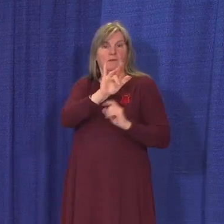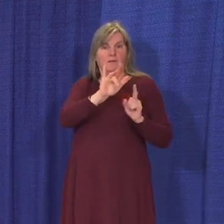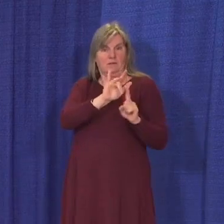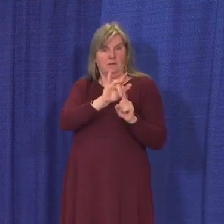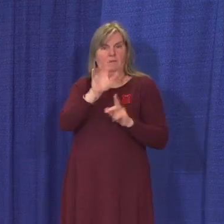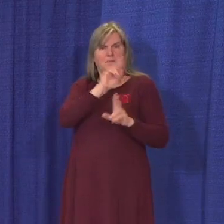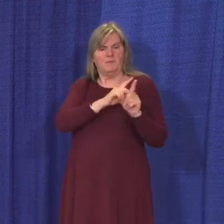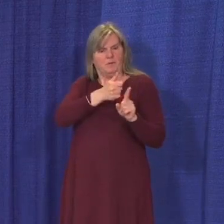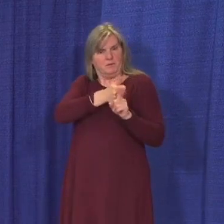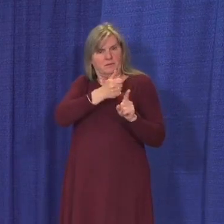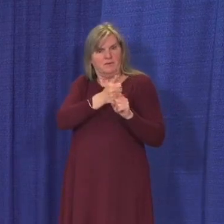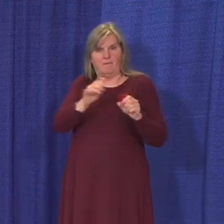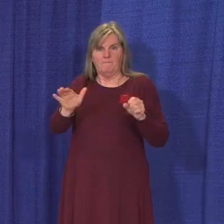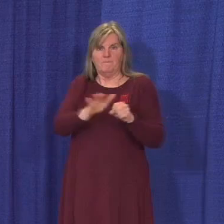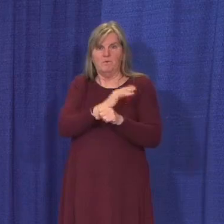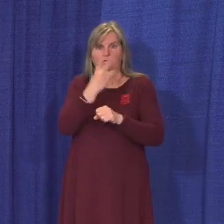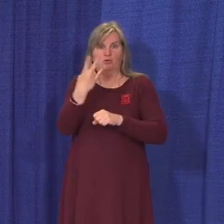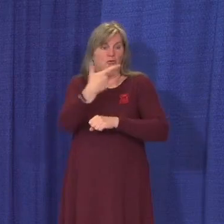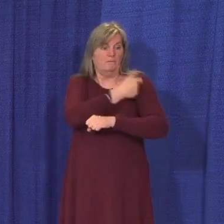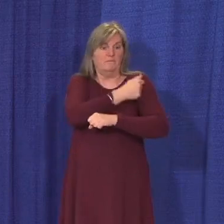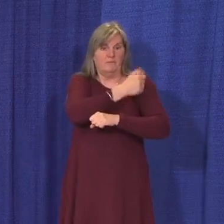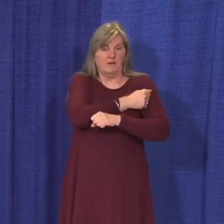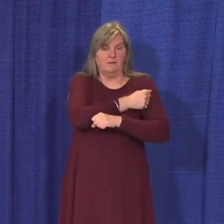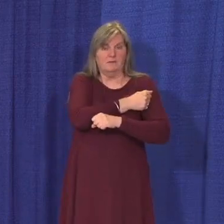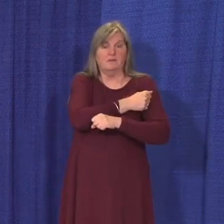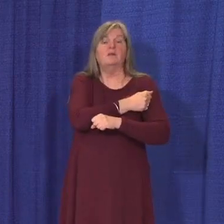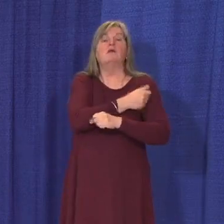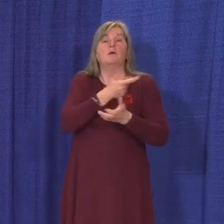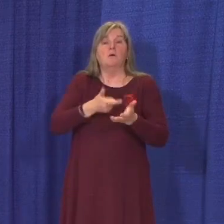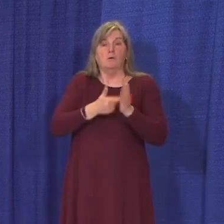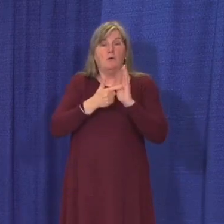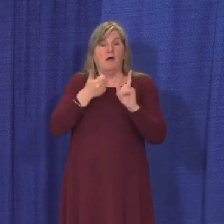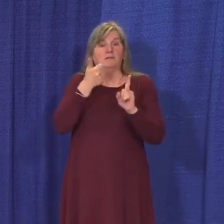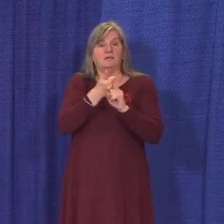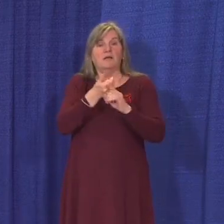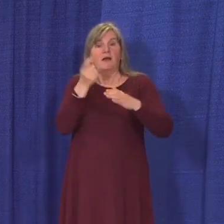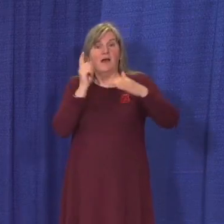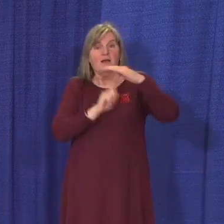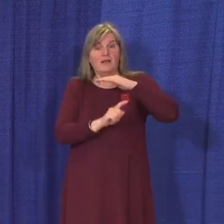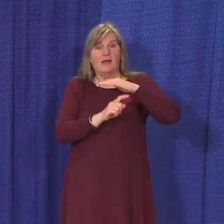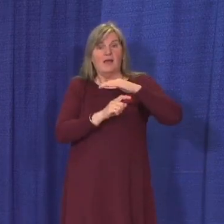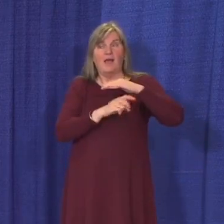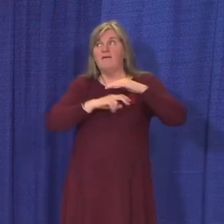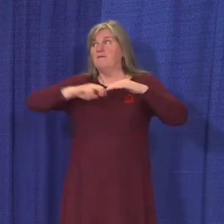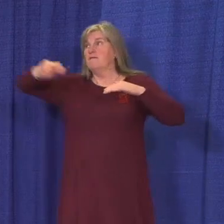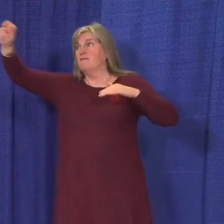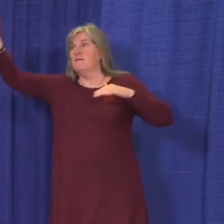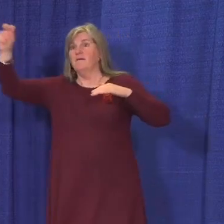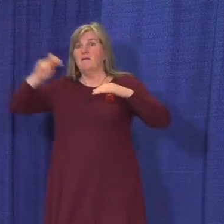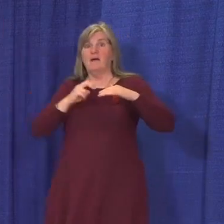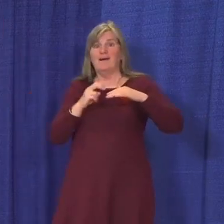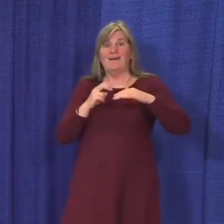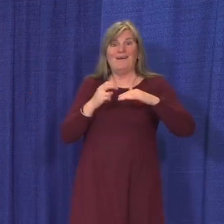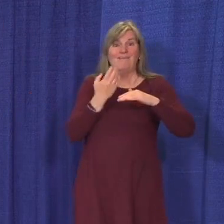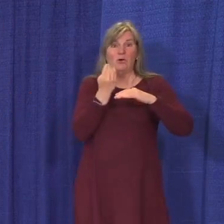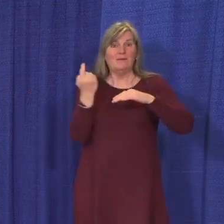lifting restrictions. I'm excited to announce we plan to adjust travel restrictions in